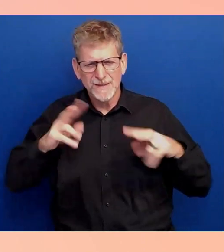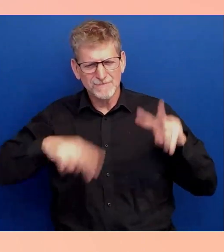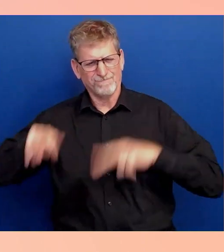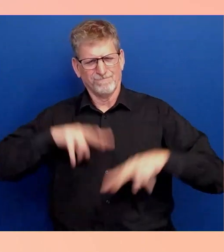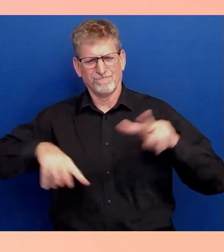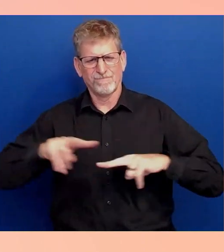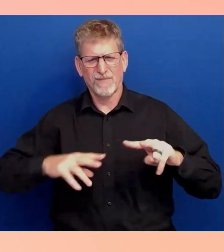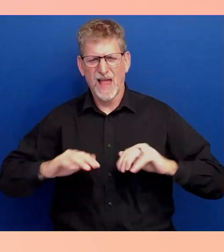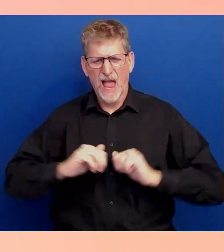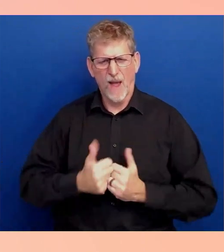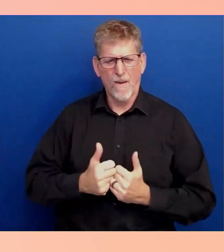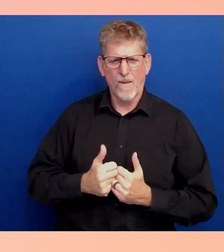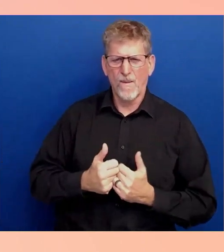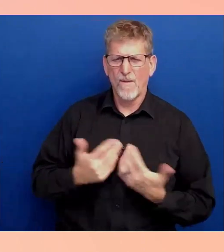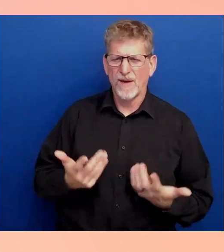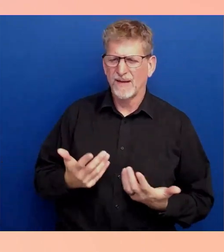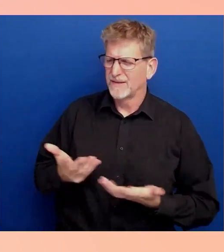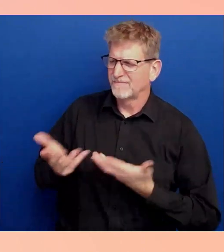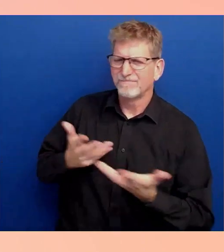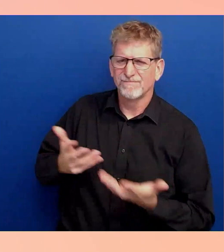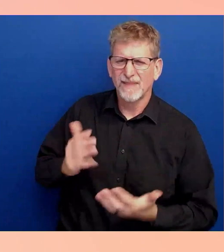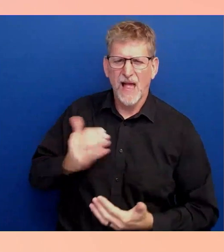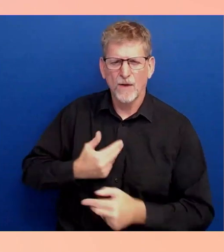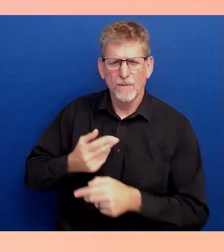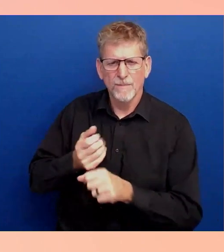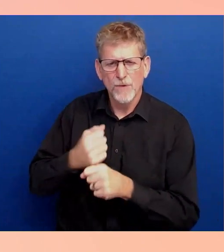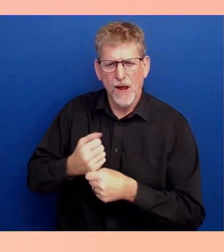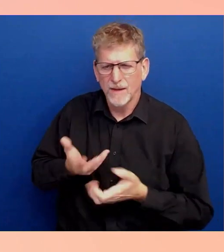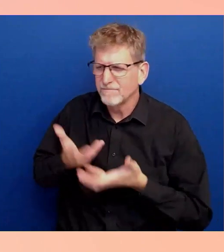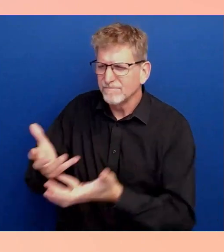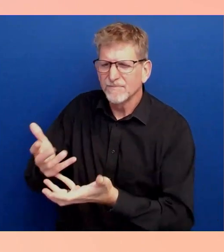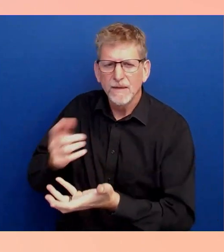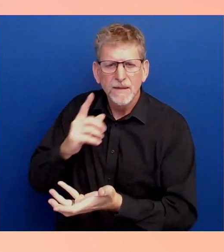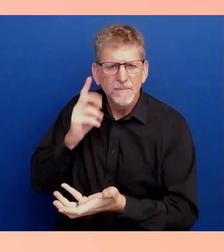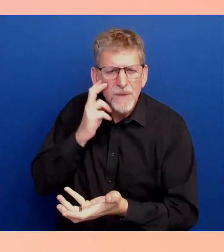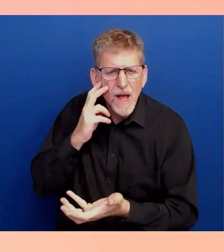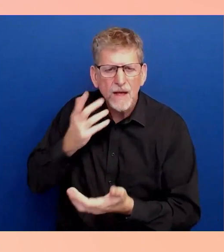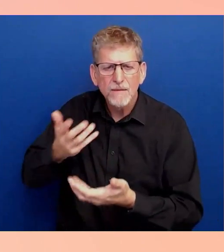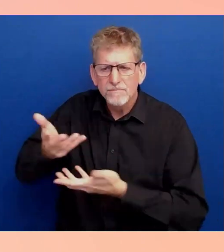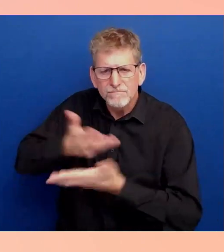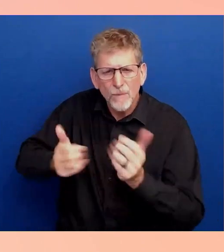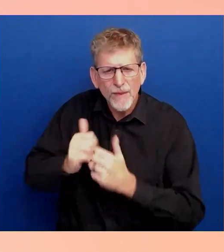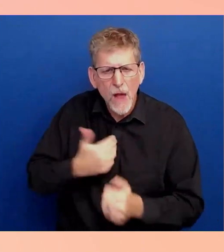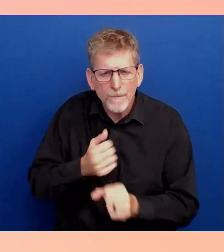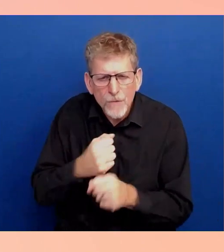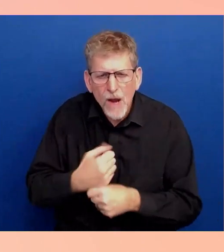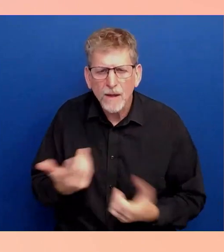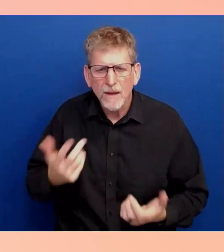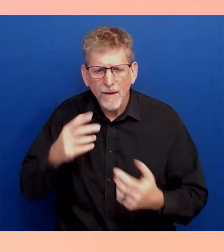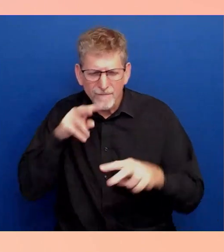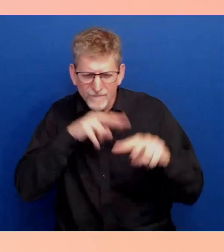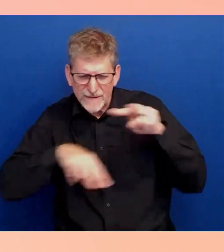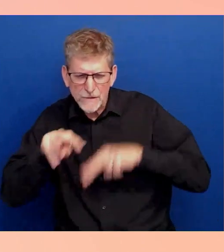envisioning the frustrations they may face, has driven us to be proactive instead of reactive to our accessible solutions.